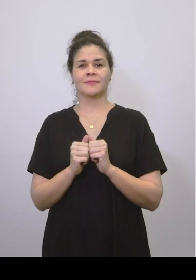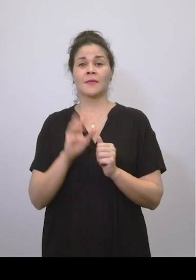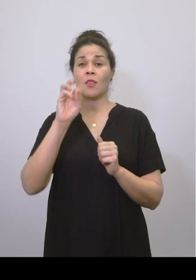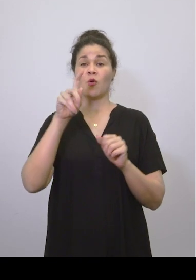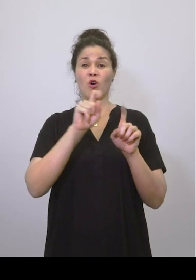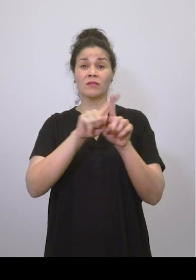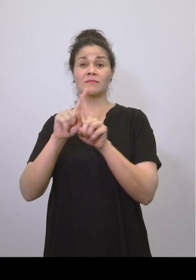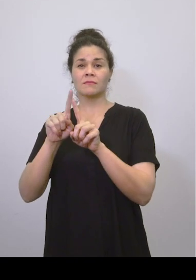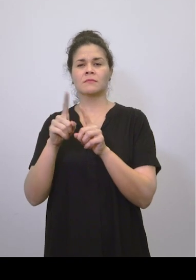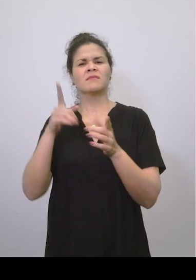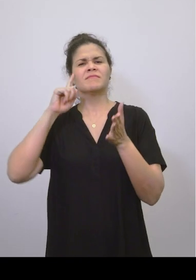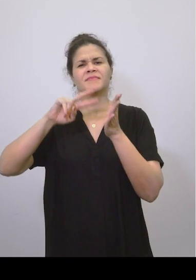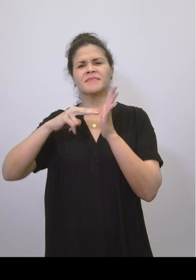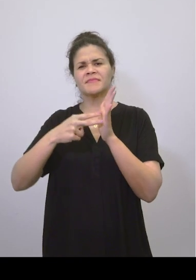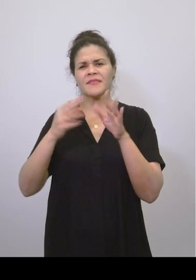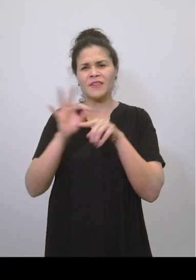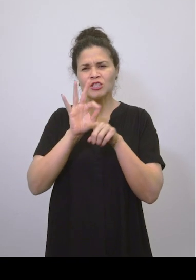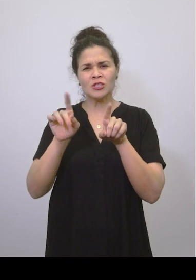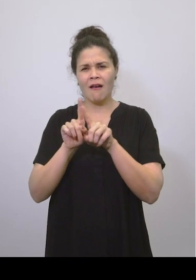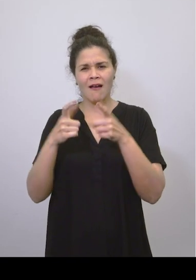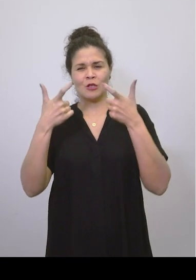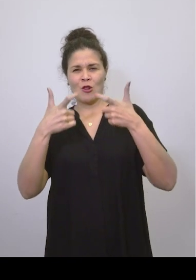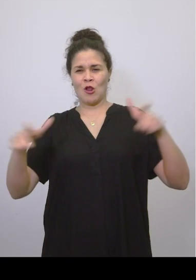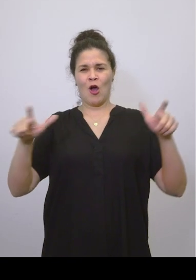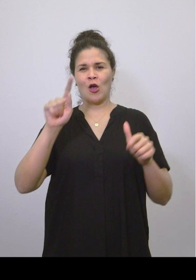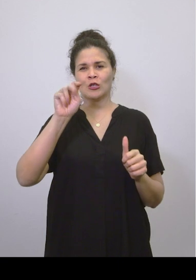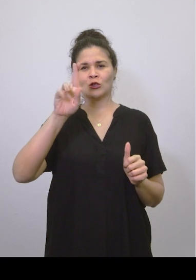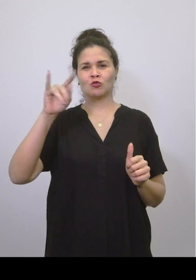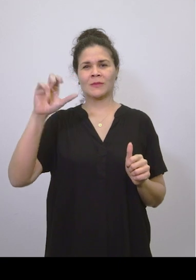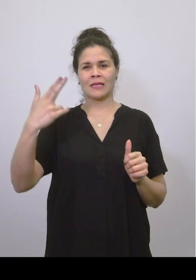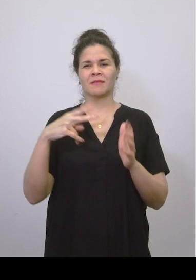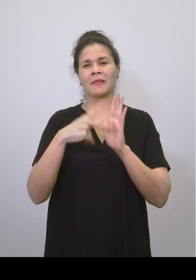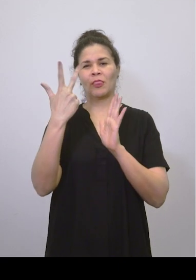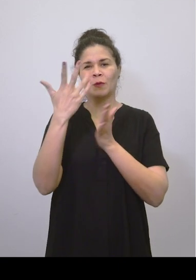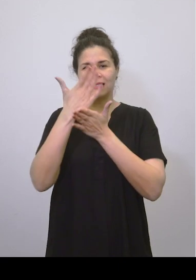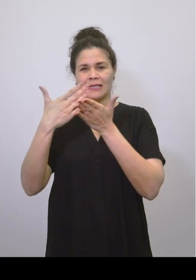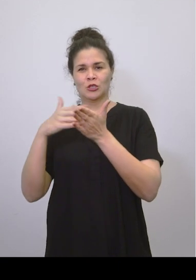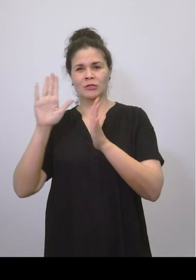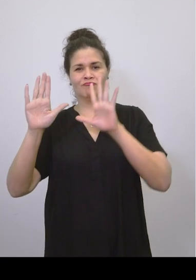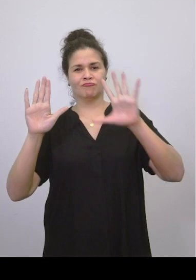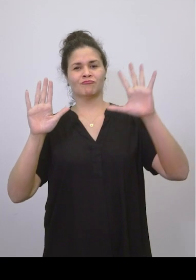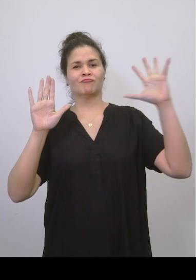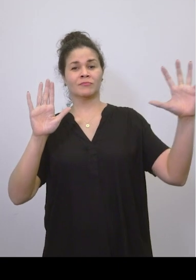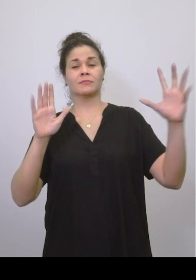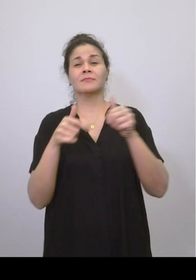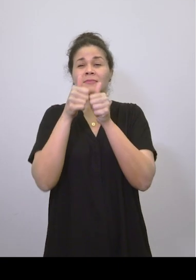The works function as large triptychs with three sections;